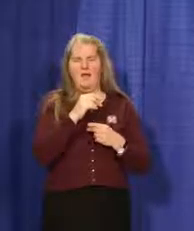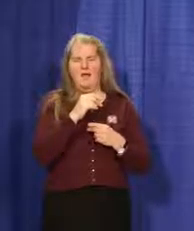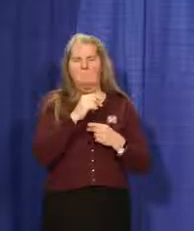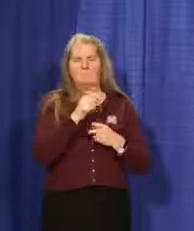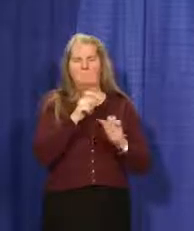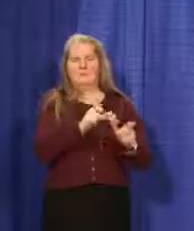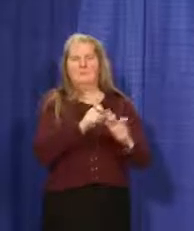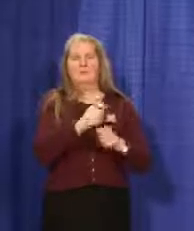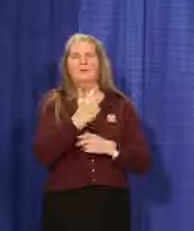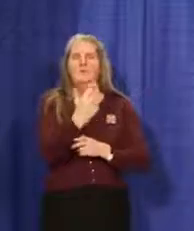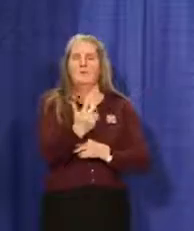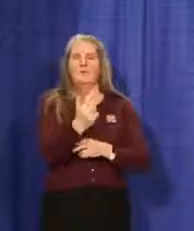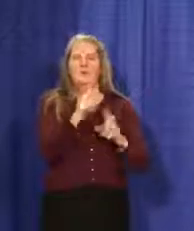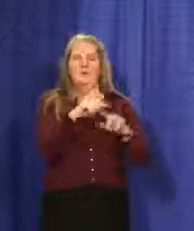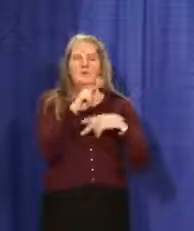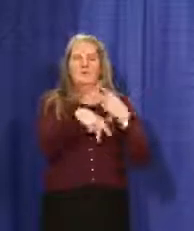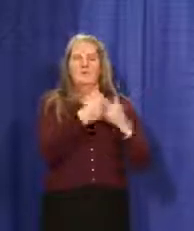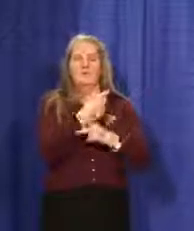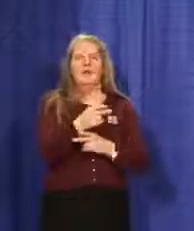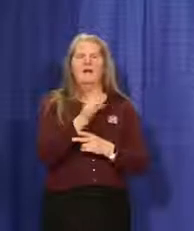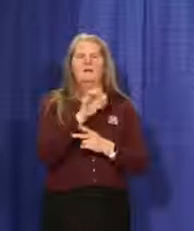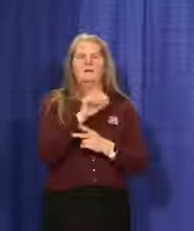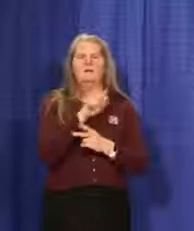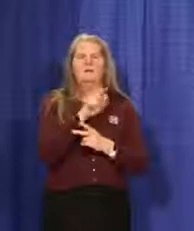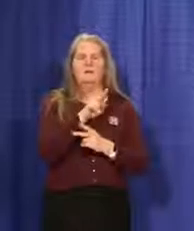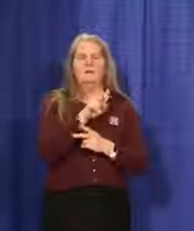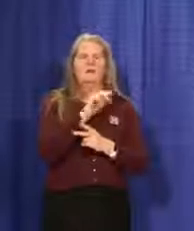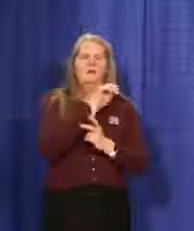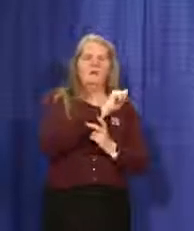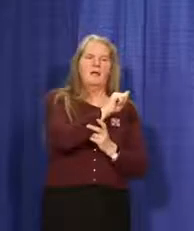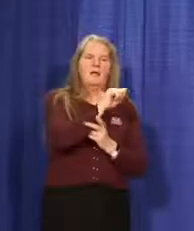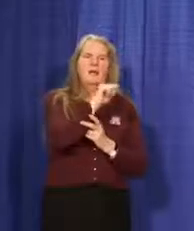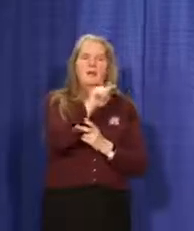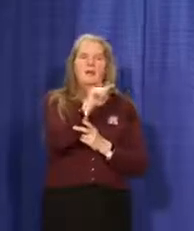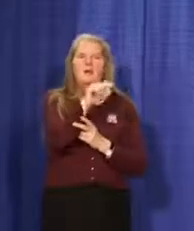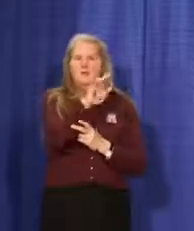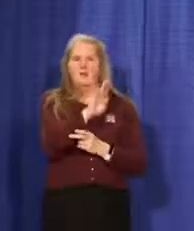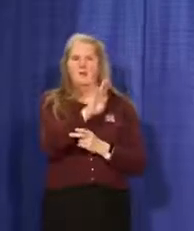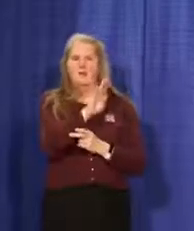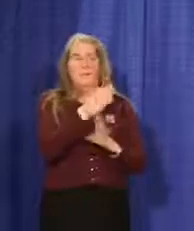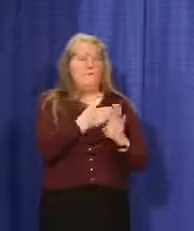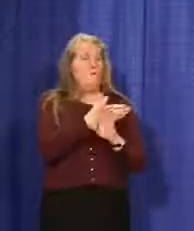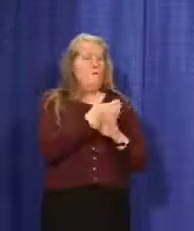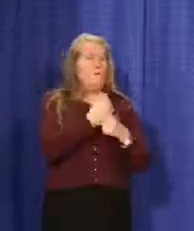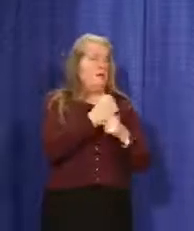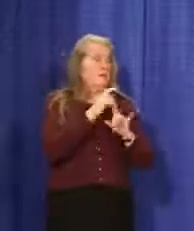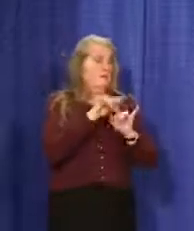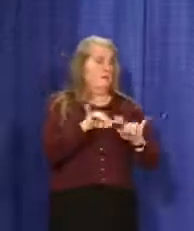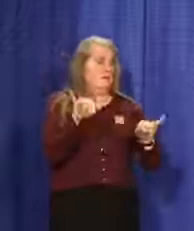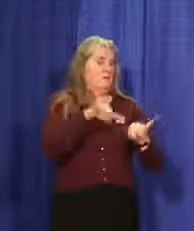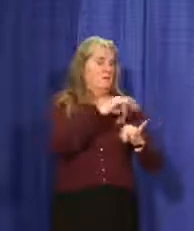variations, which used to be our standard product.